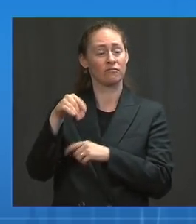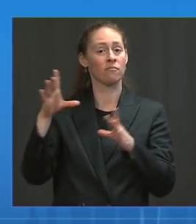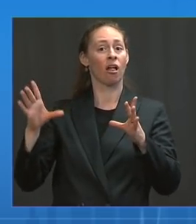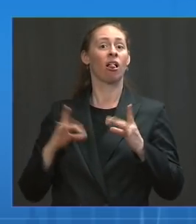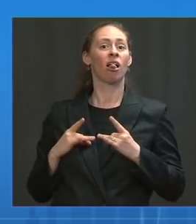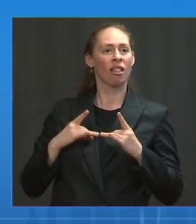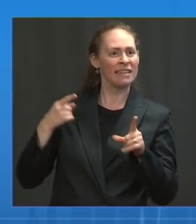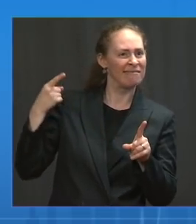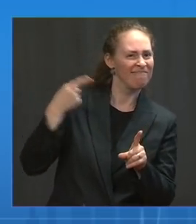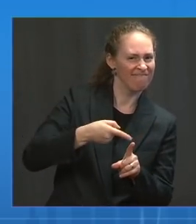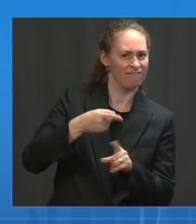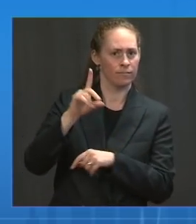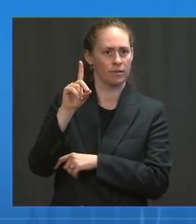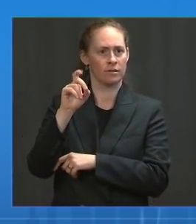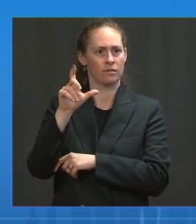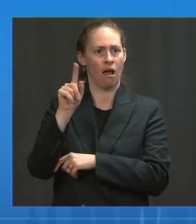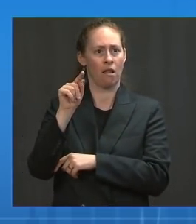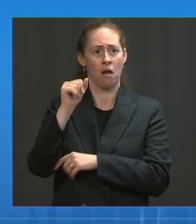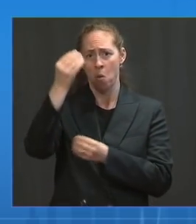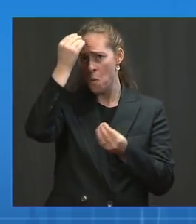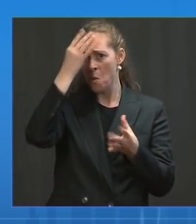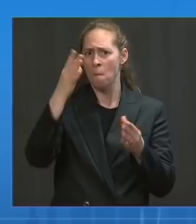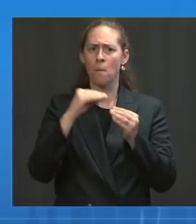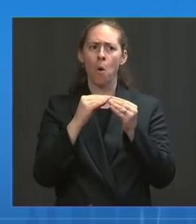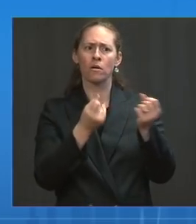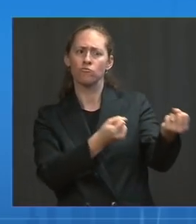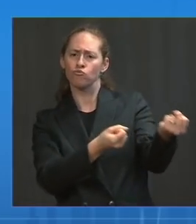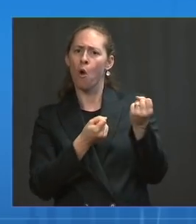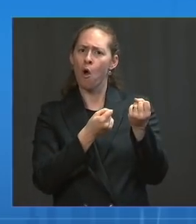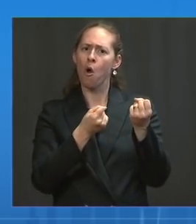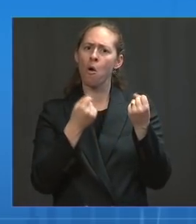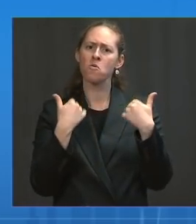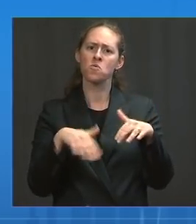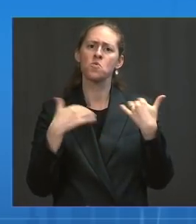to become the dominant strain in the United States, this rapid rise is troubling.